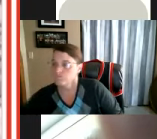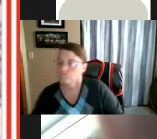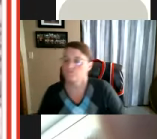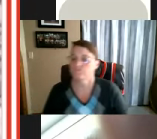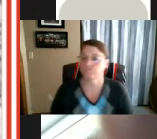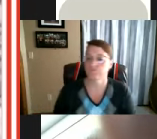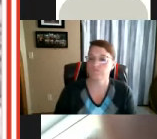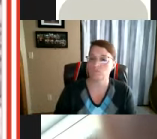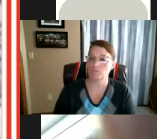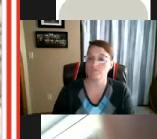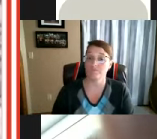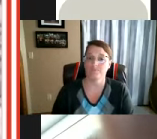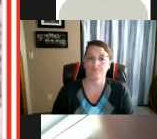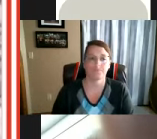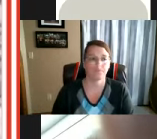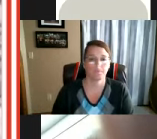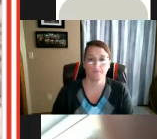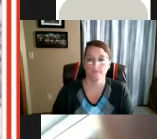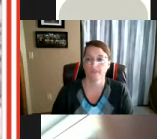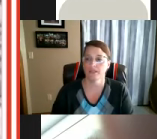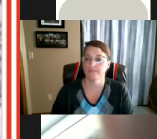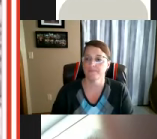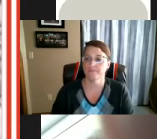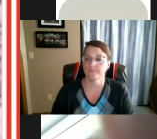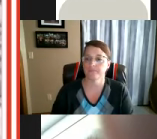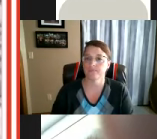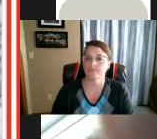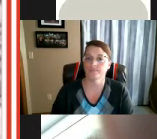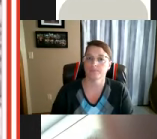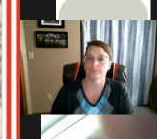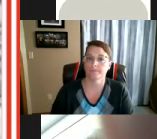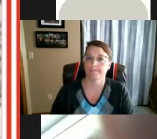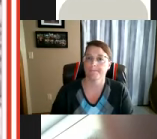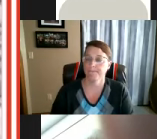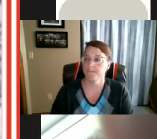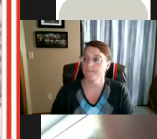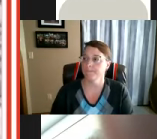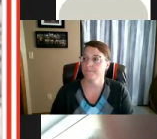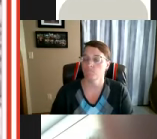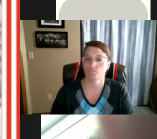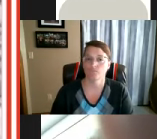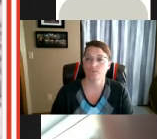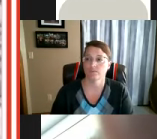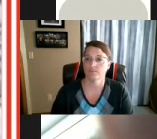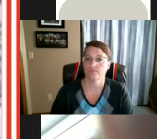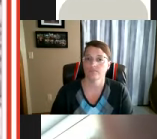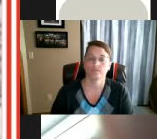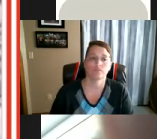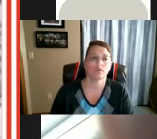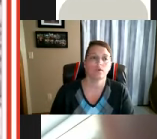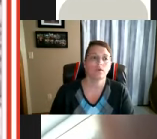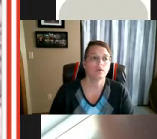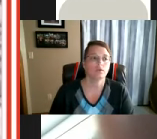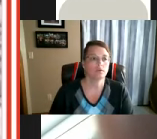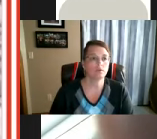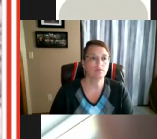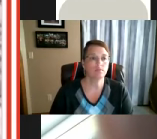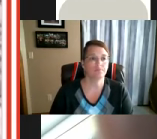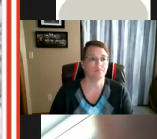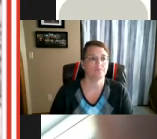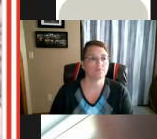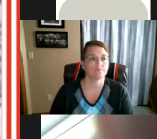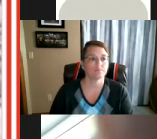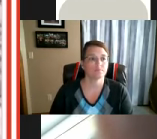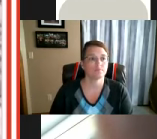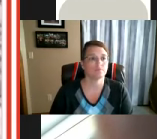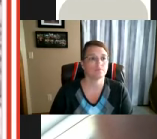protester, and the definition or principle around commitment to cross movement organizing